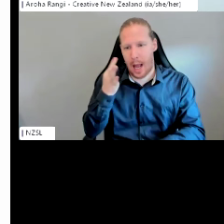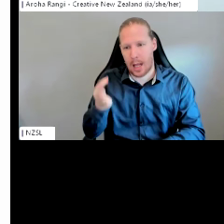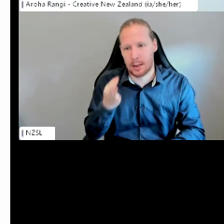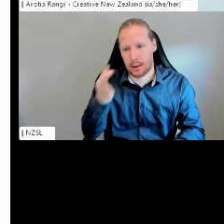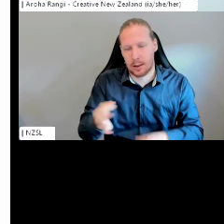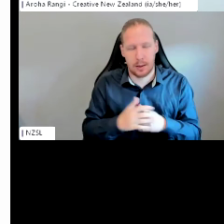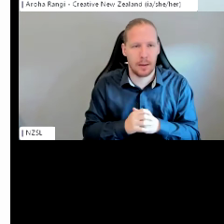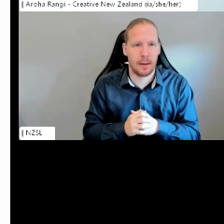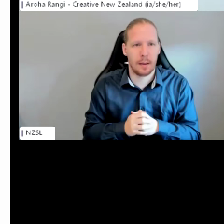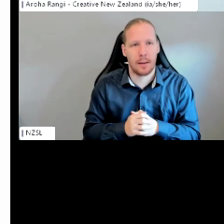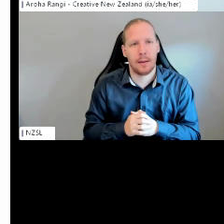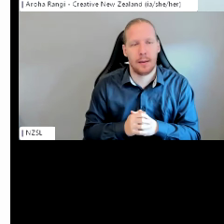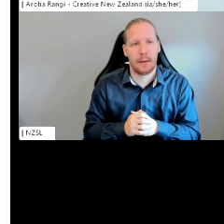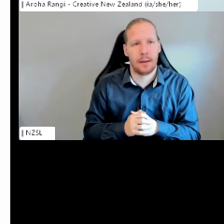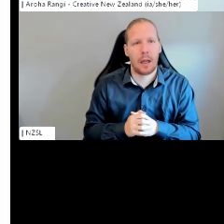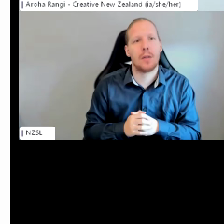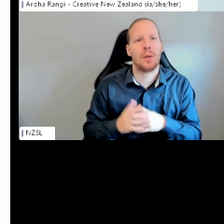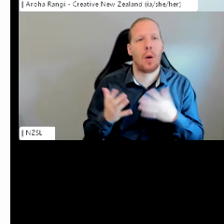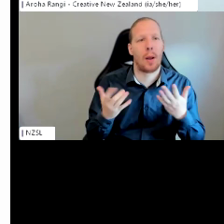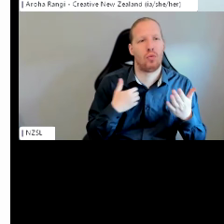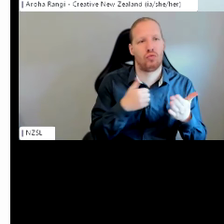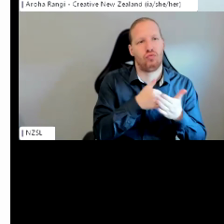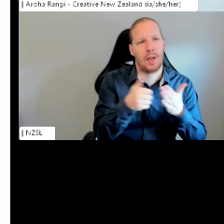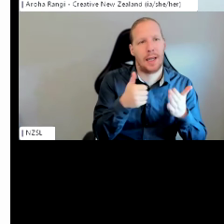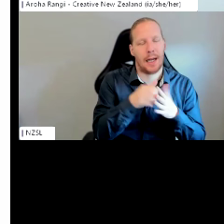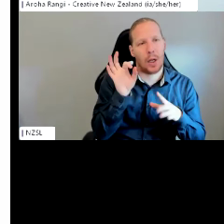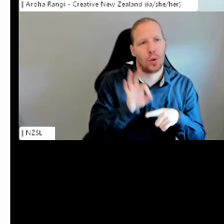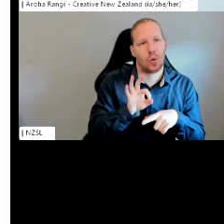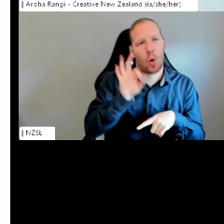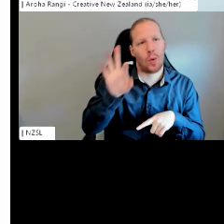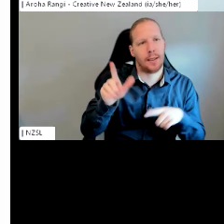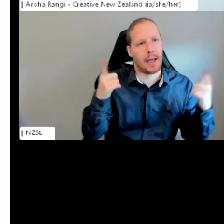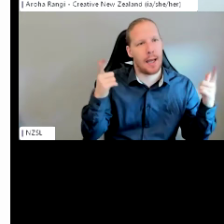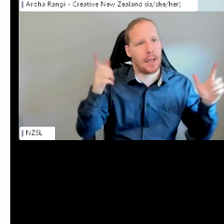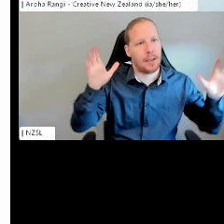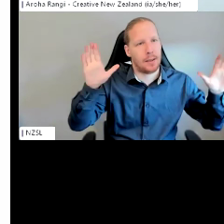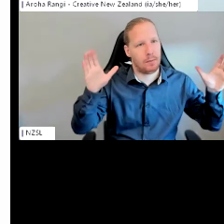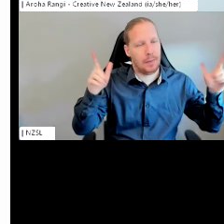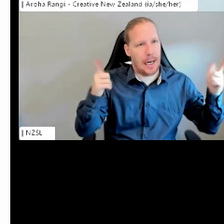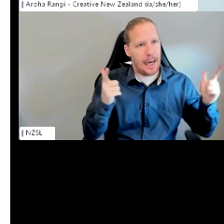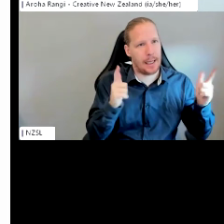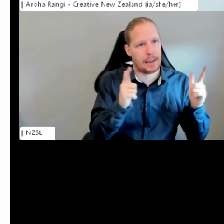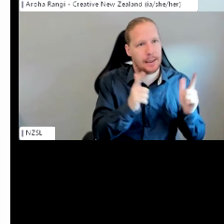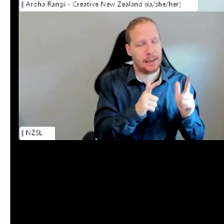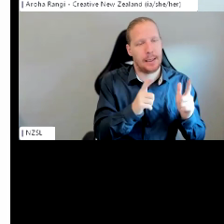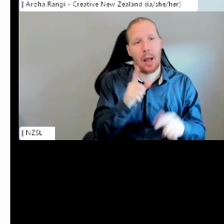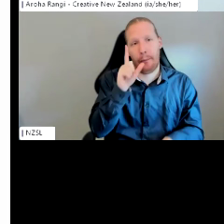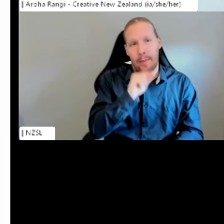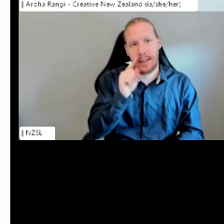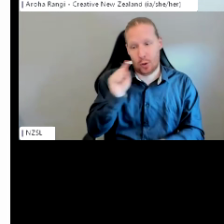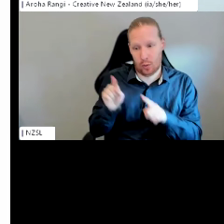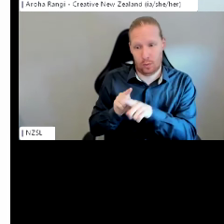uh the regular donors of the past are shrinking, um these potential donors of the future are not